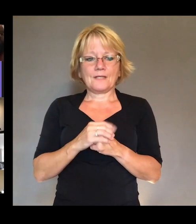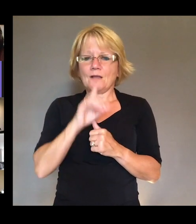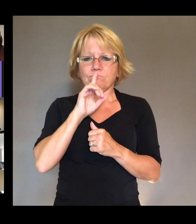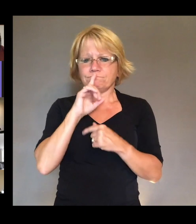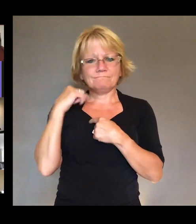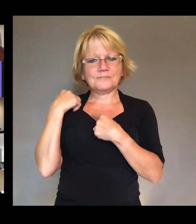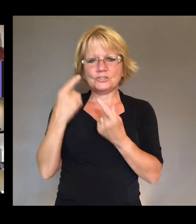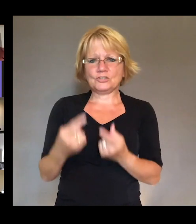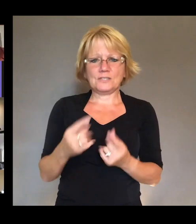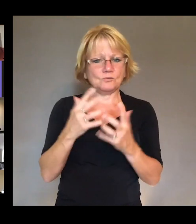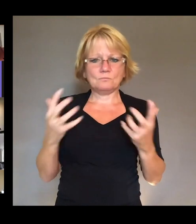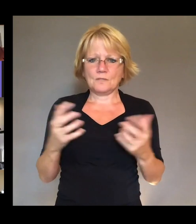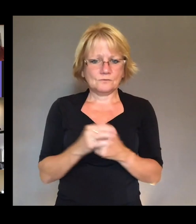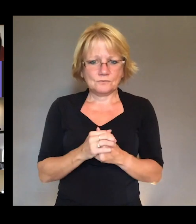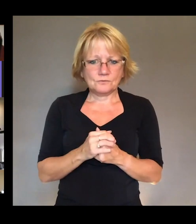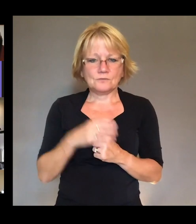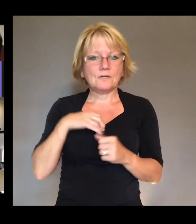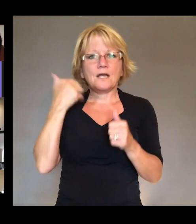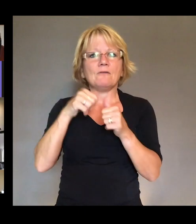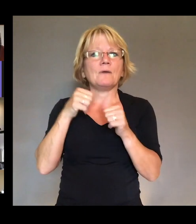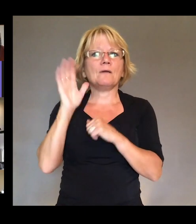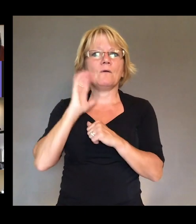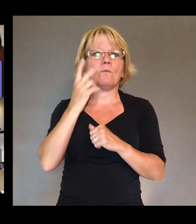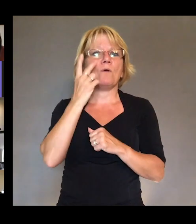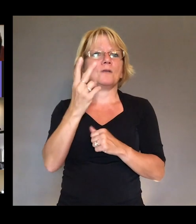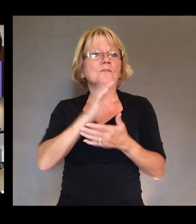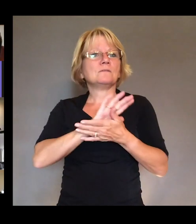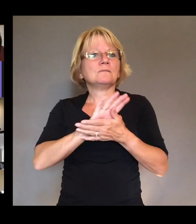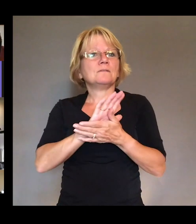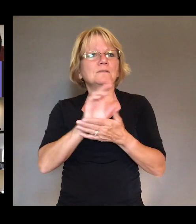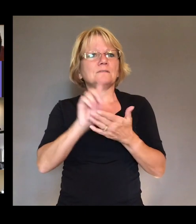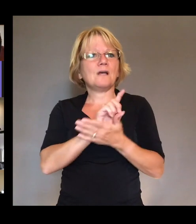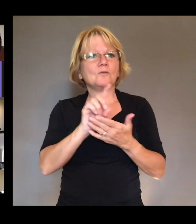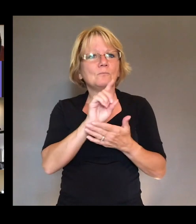that it hasn't really changed all that much. So I can remember watching a documentary